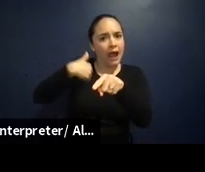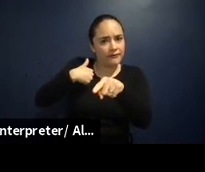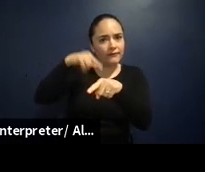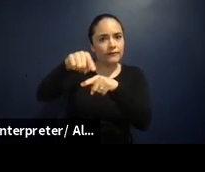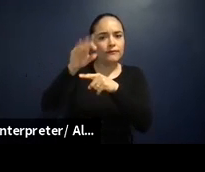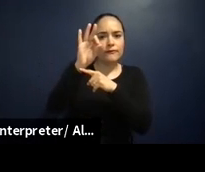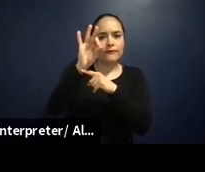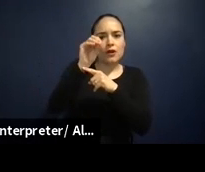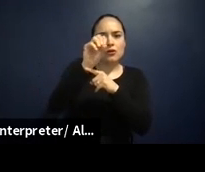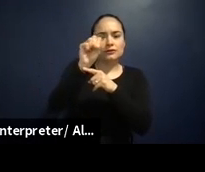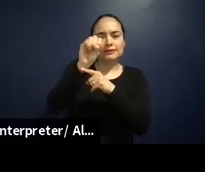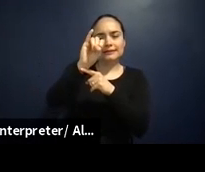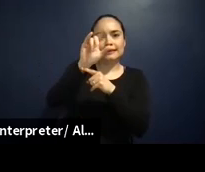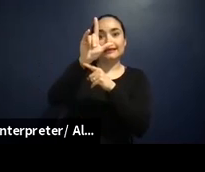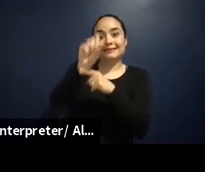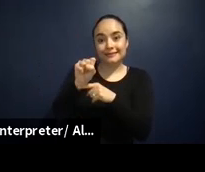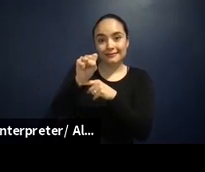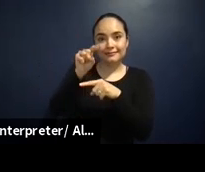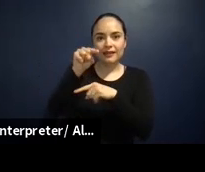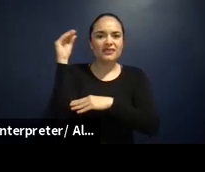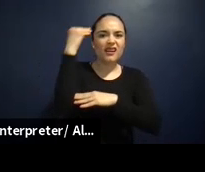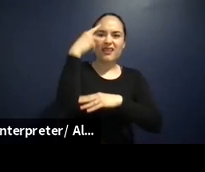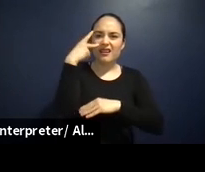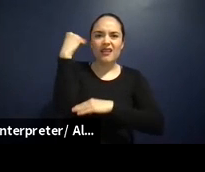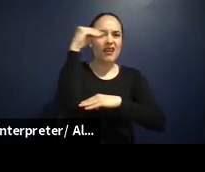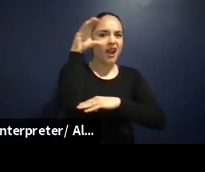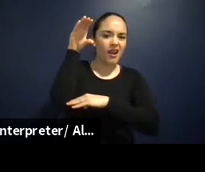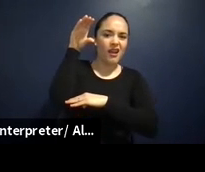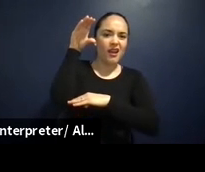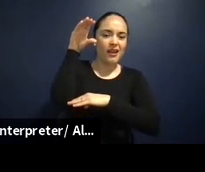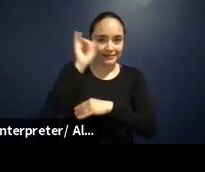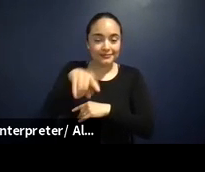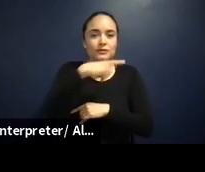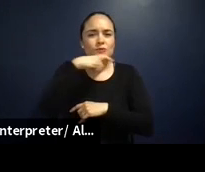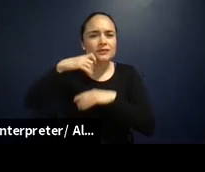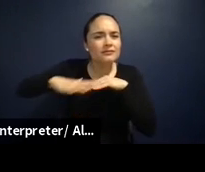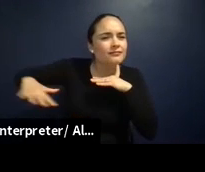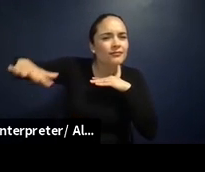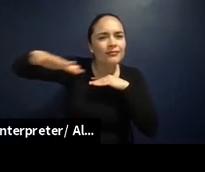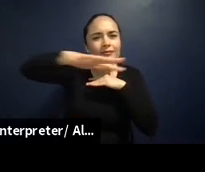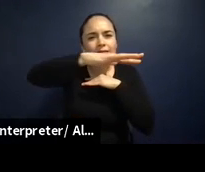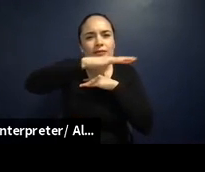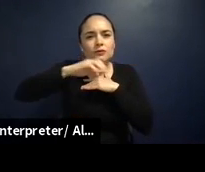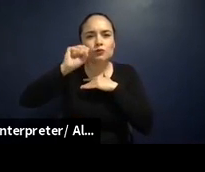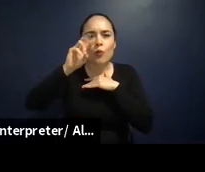deserts or in swamps you can actually find, these are bone blocks that are put together,